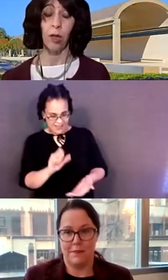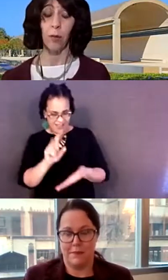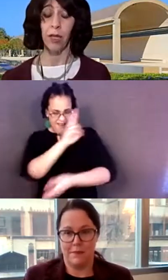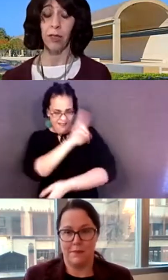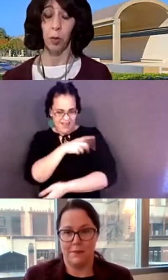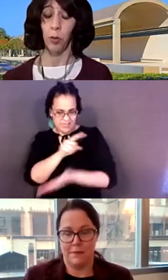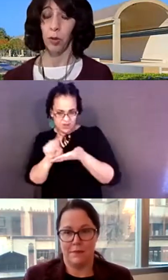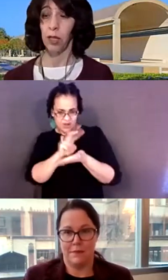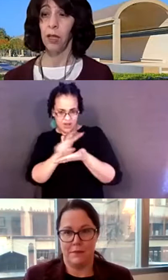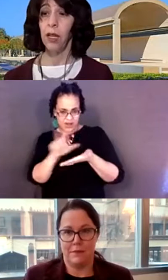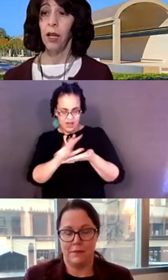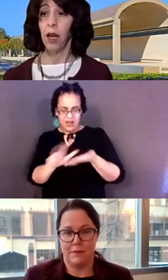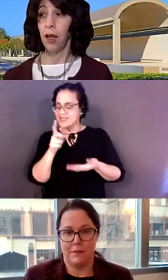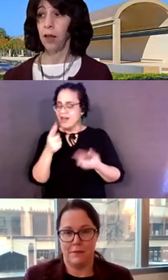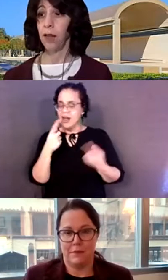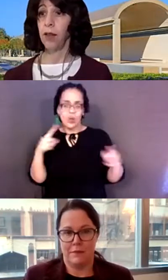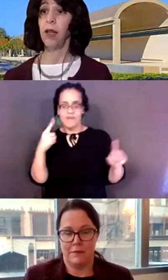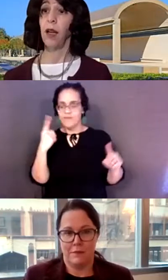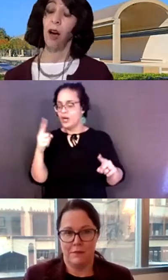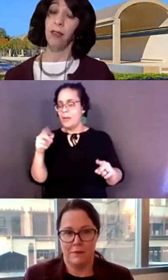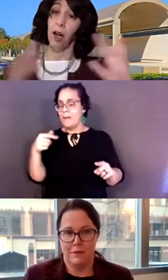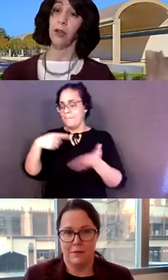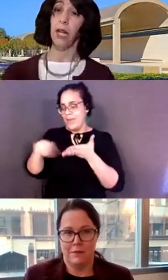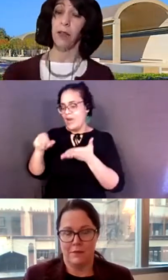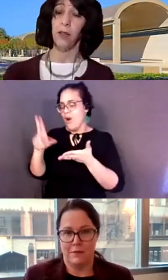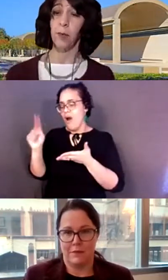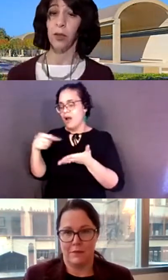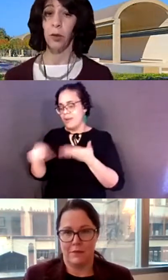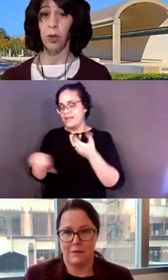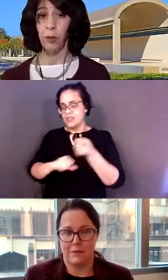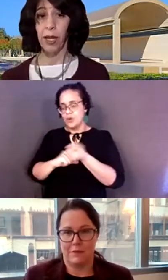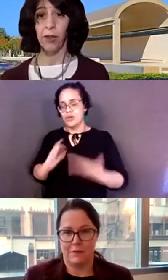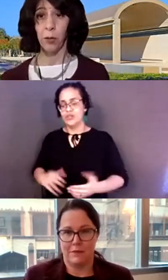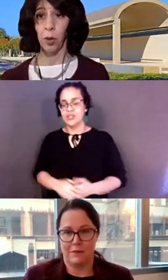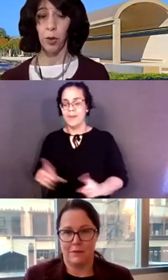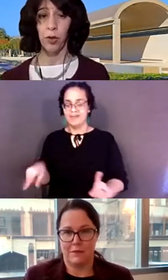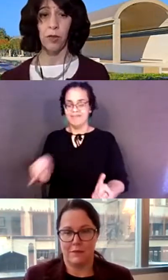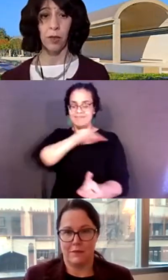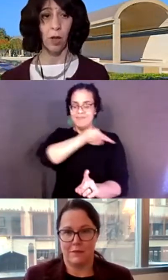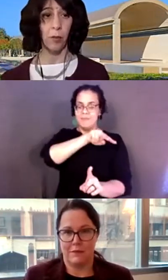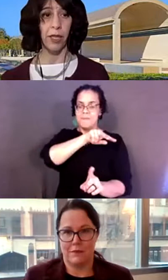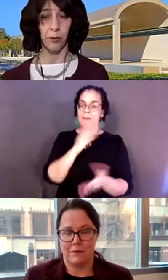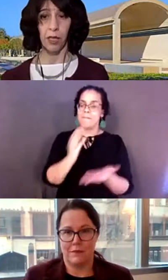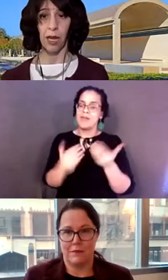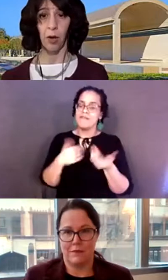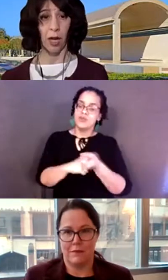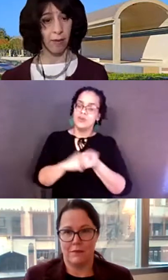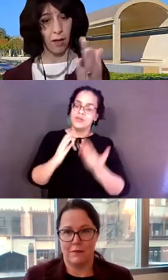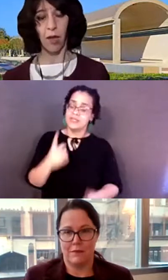unpaid support person. On the other end of the spectrum you may have a support person who says, well, I'll